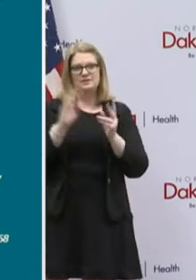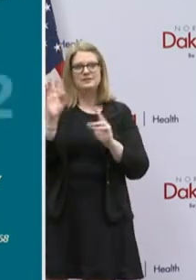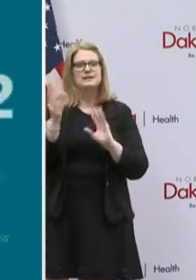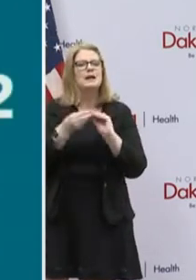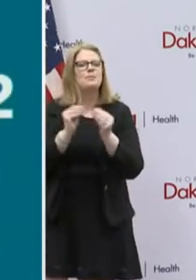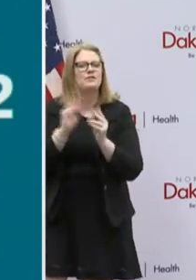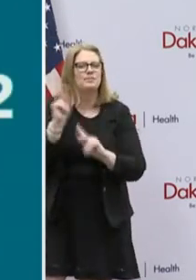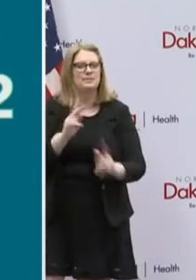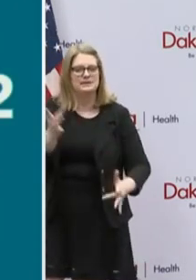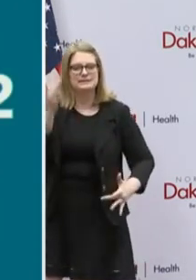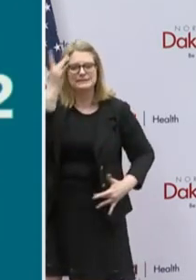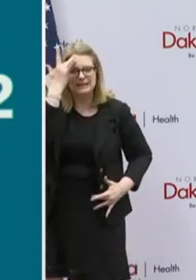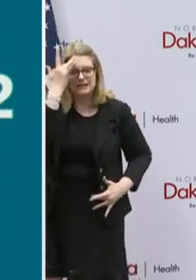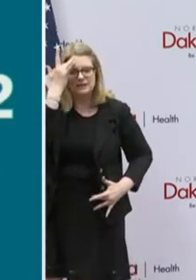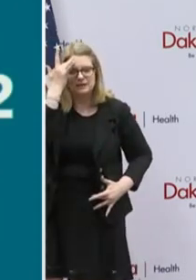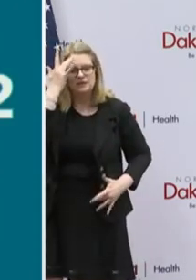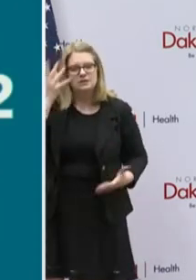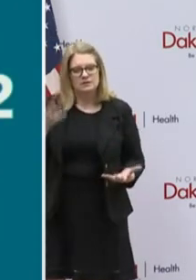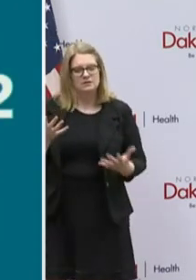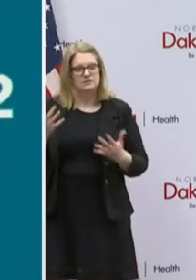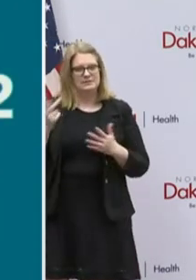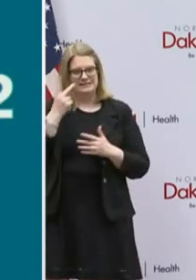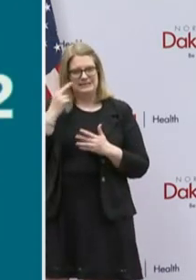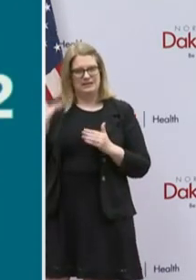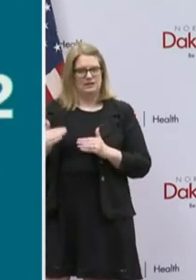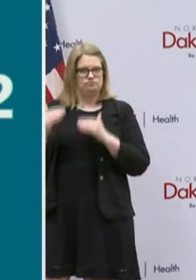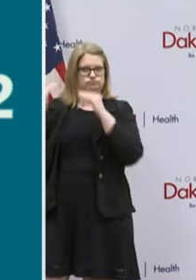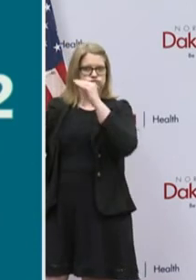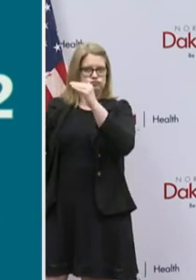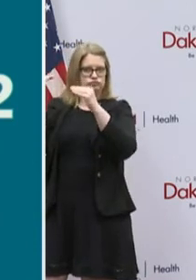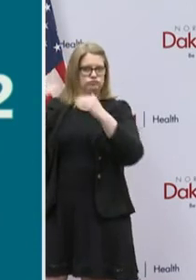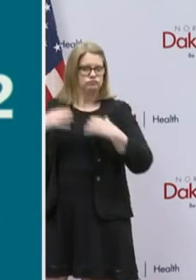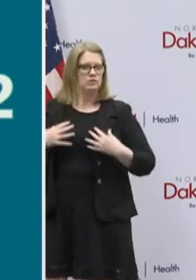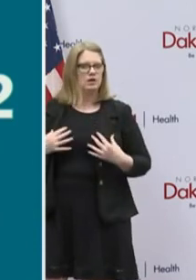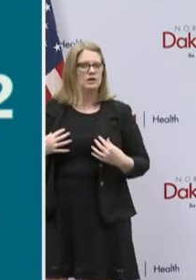WHEN WE TAKE A LOOK AT IMPORTANT NUMBER, WHICH IS ACTIVE CASES,